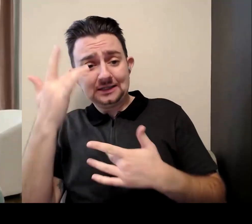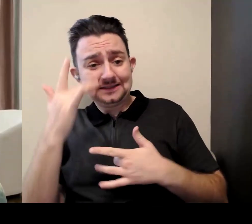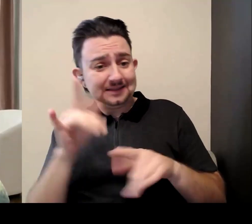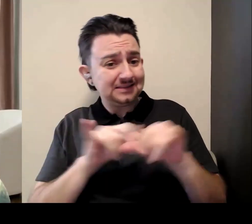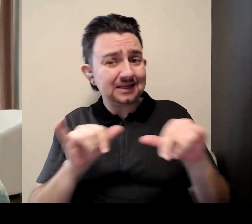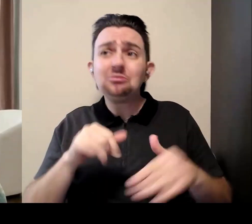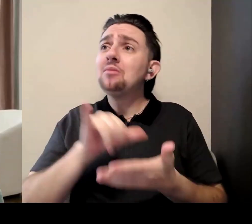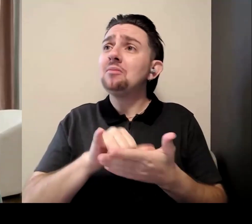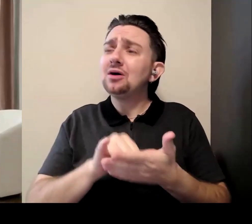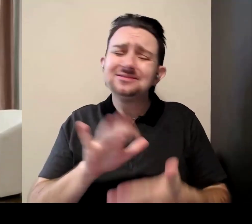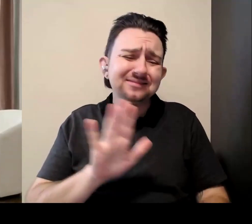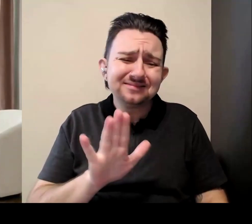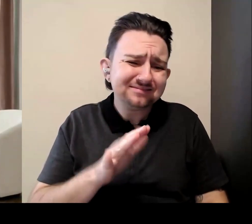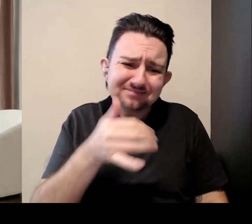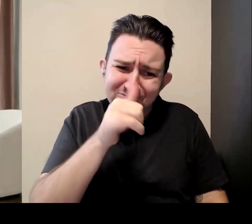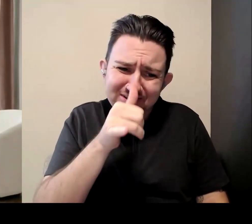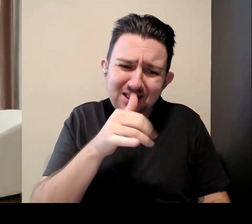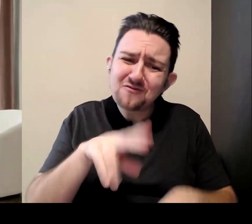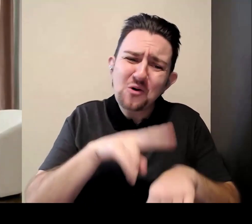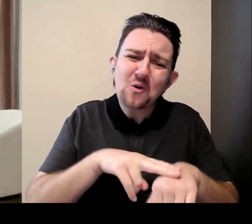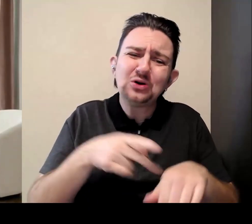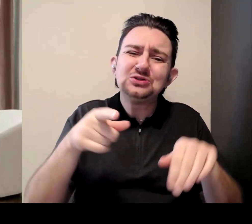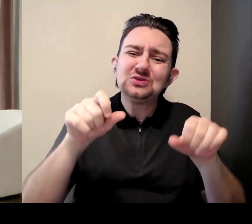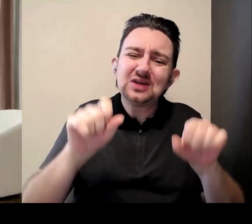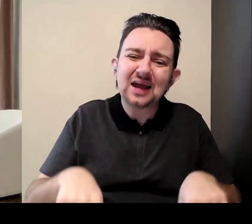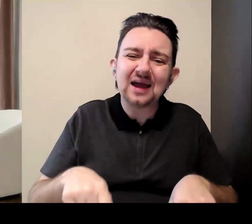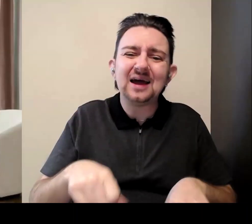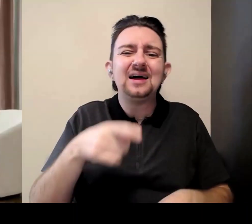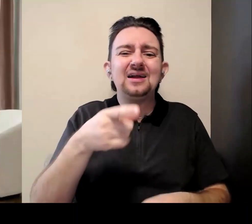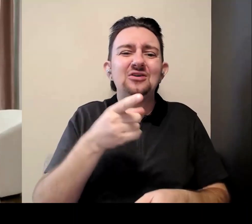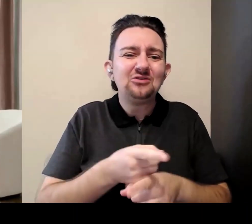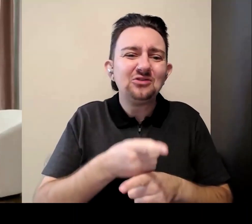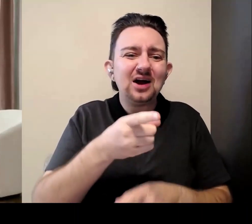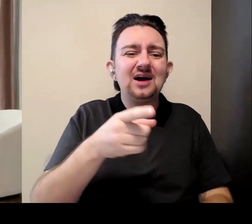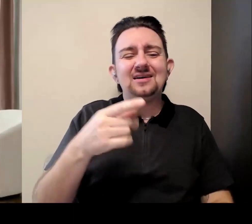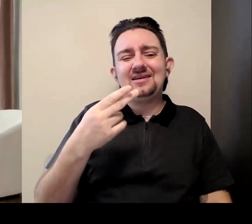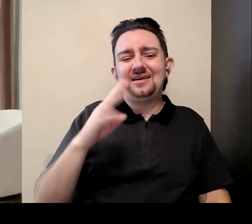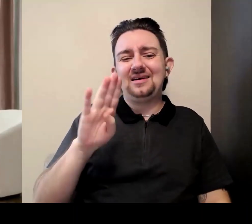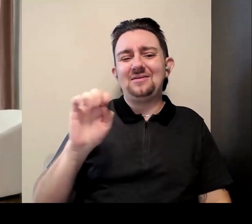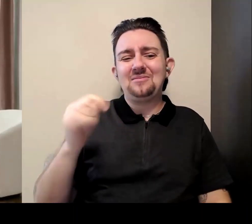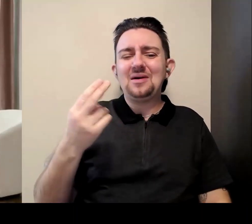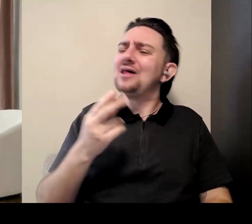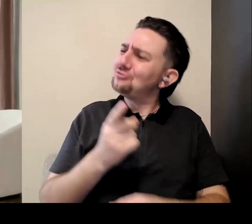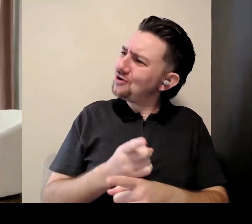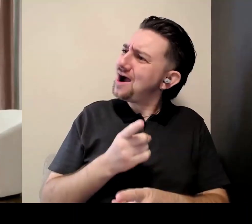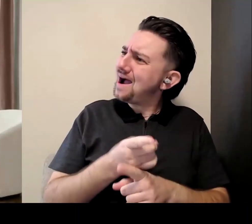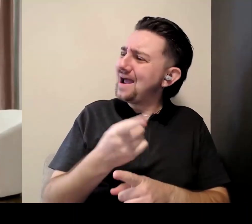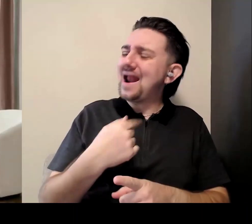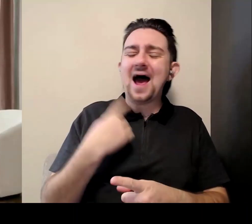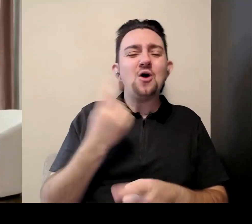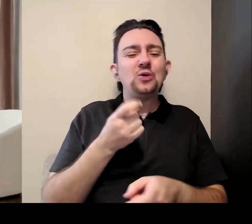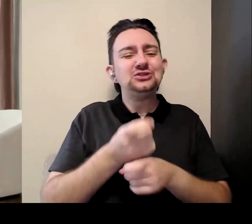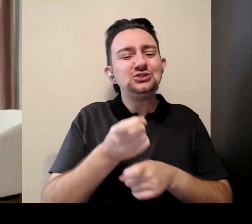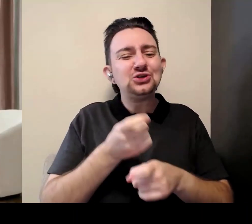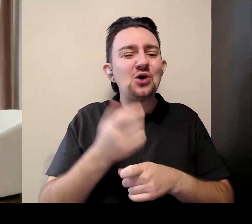I kind of joke that, you don't like stand in one line and you, possibly only get one, one thing that you might be dealing with.